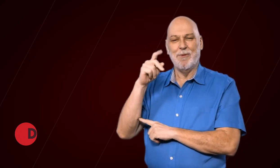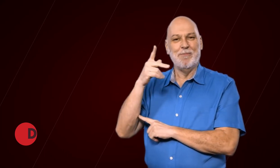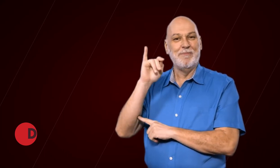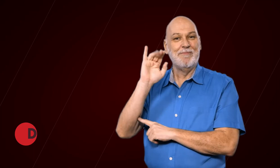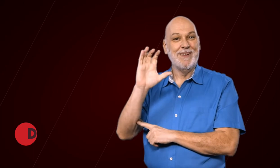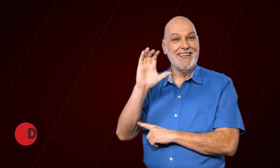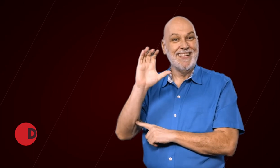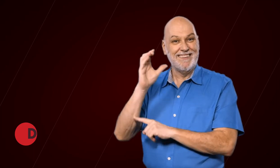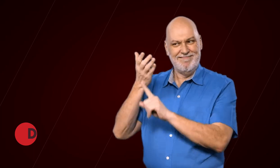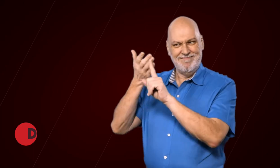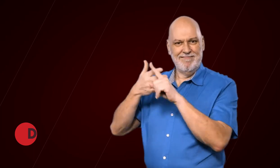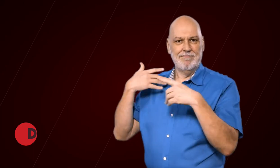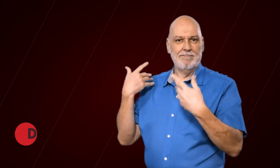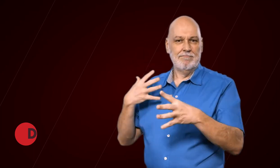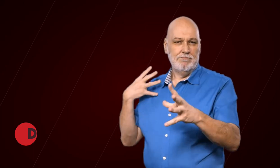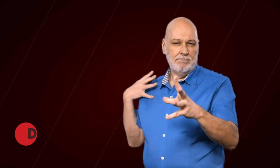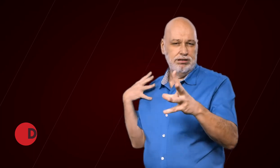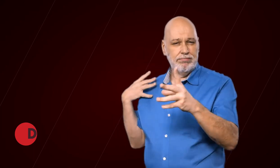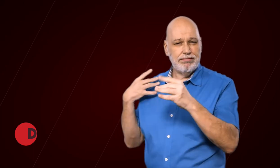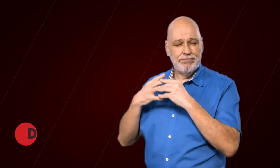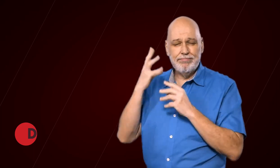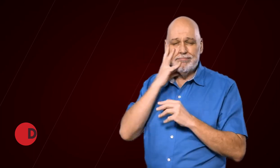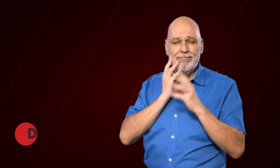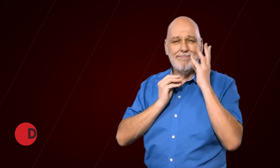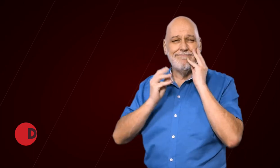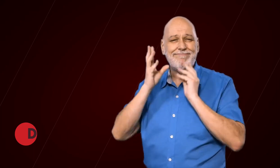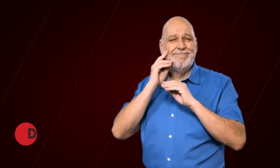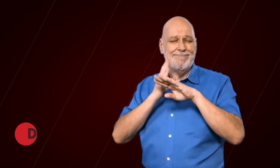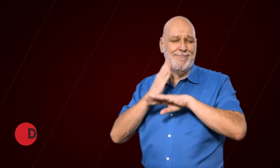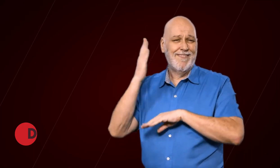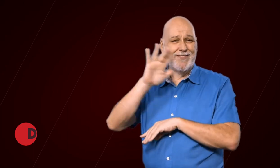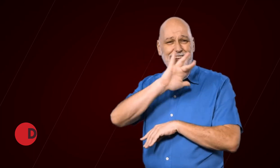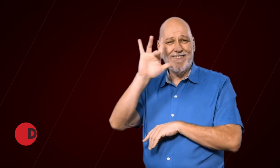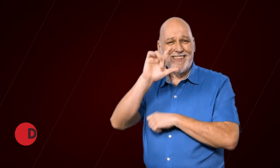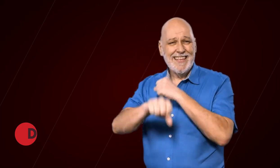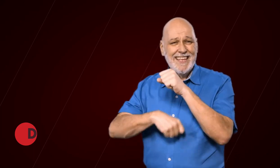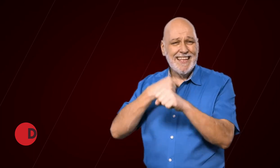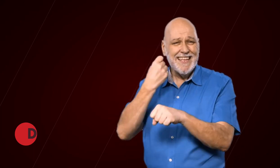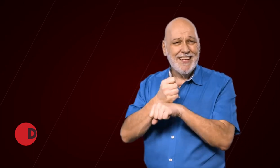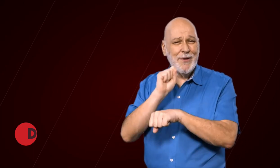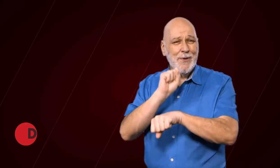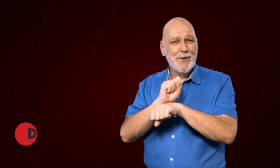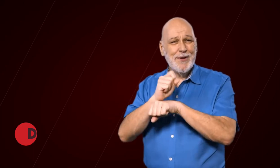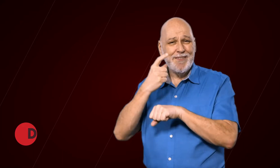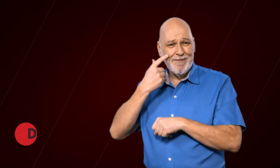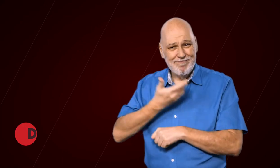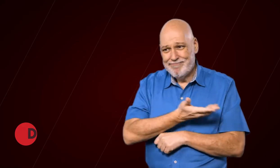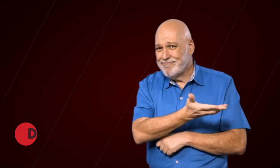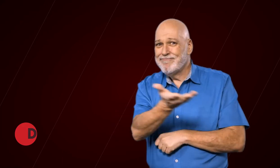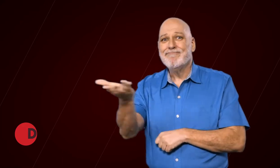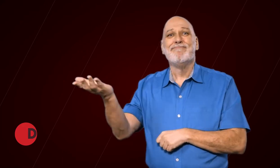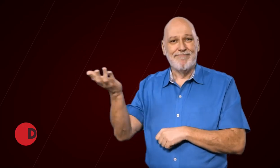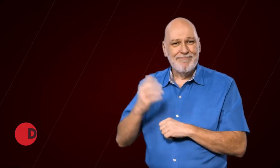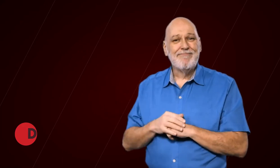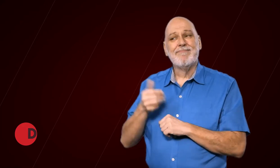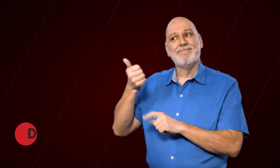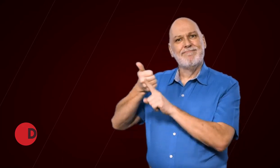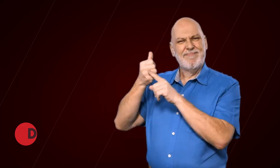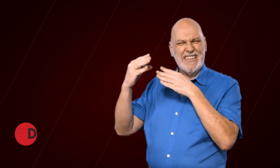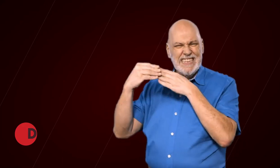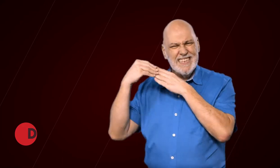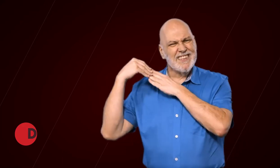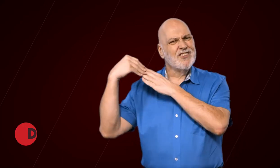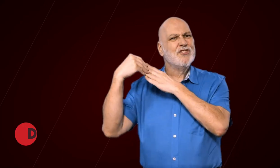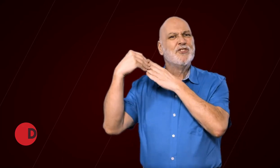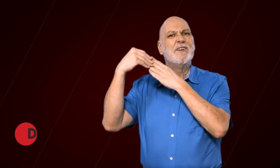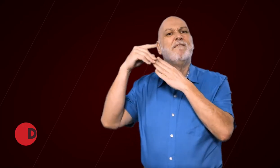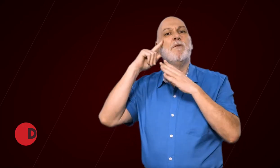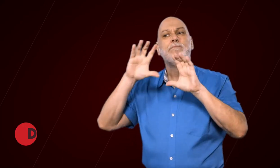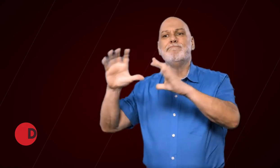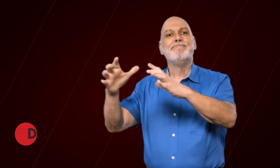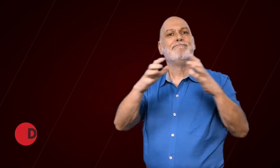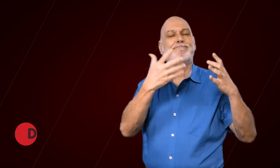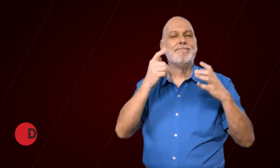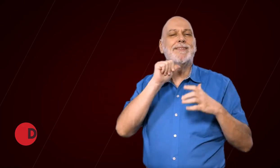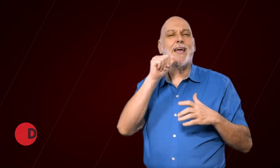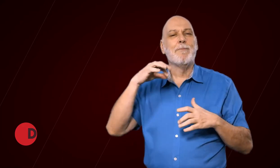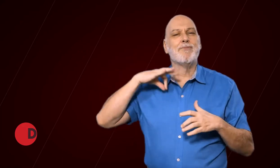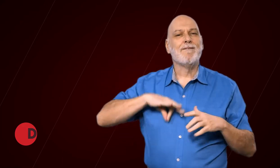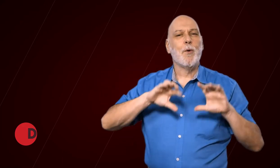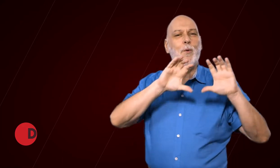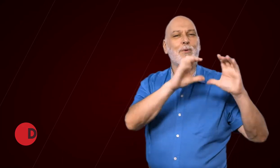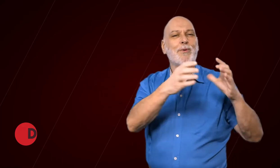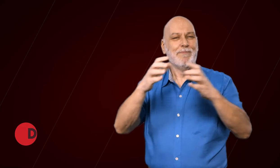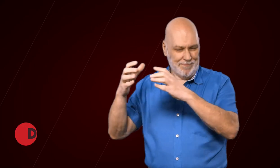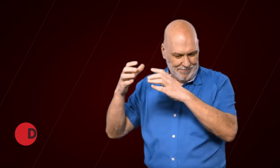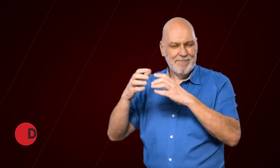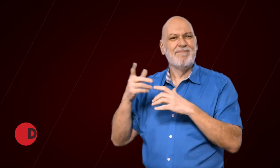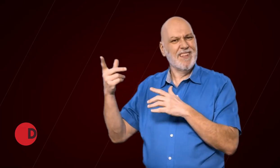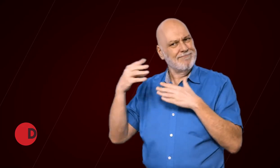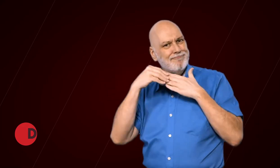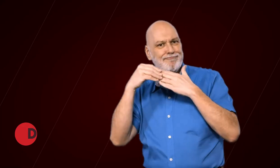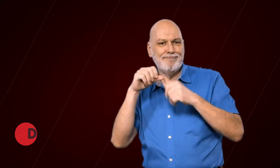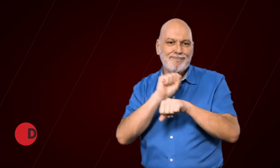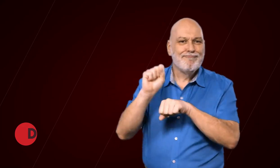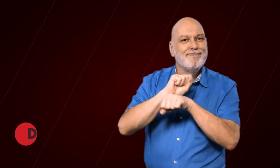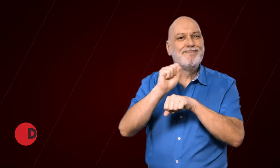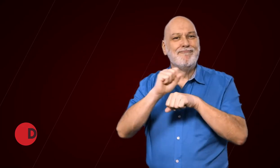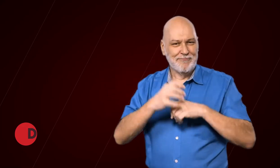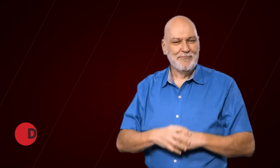25 years of experience as a consumer-driven leader in the nonprofit sector.